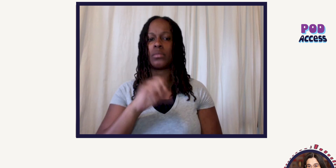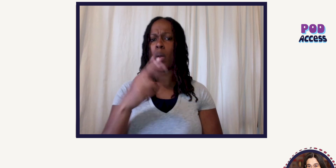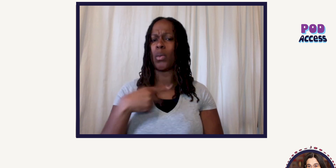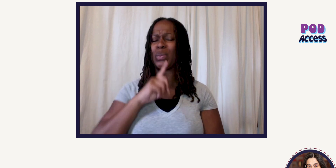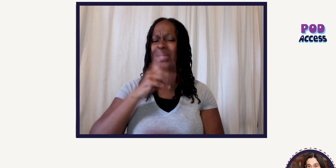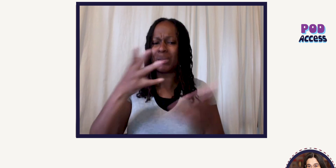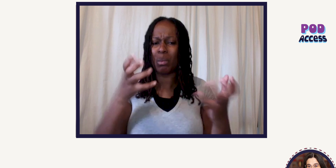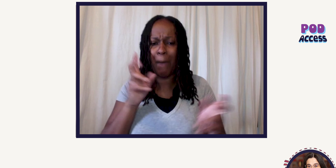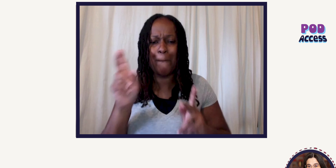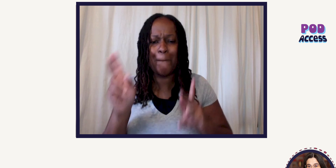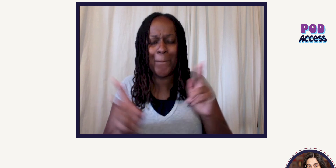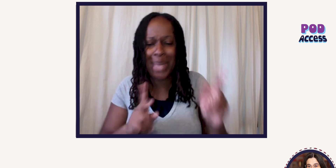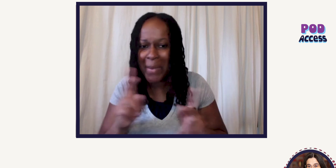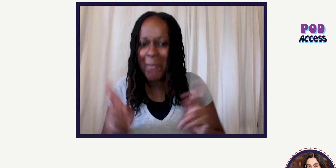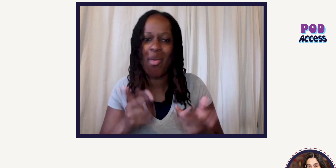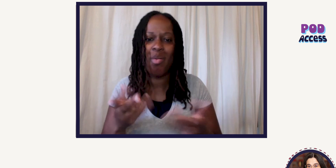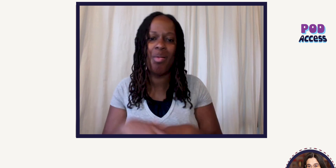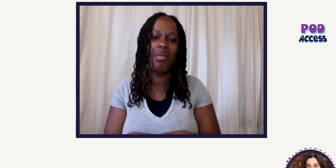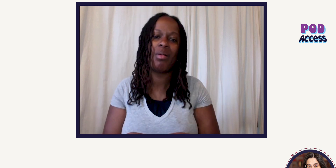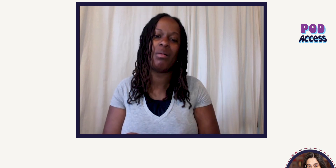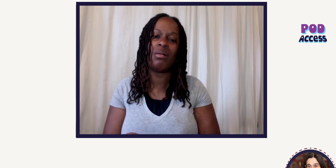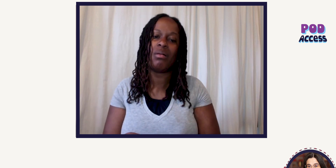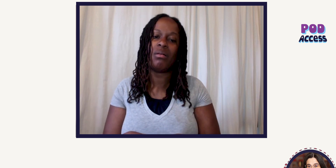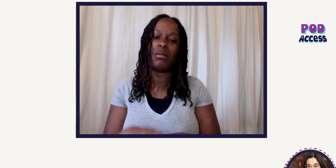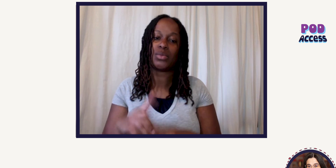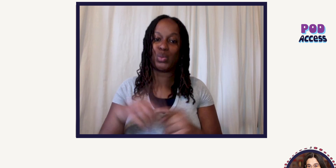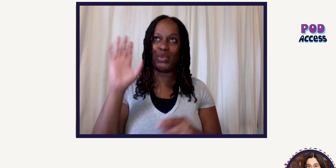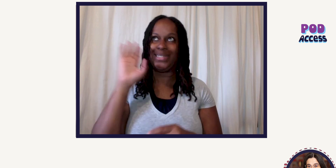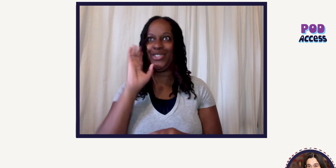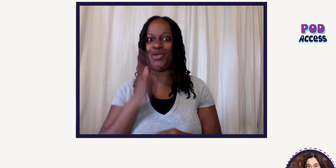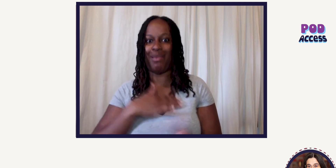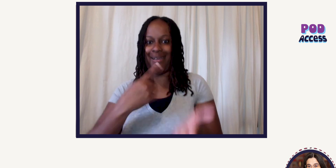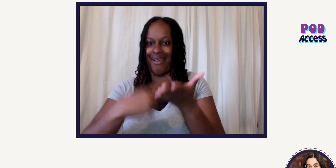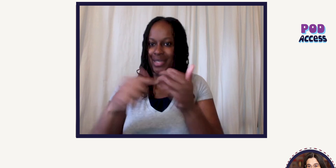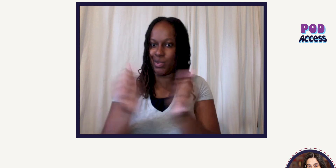Oh, my god! And we really, really want people to hear my conversation with Oprah.